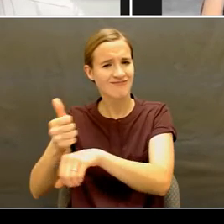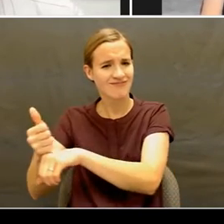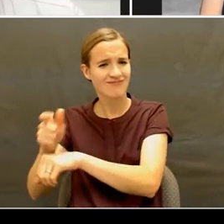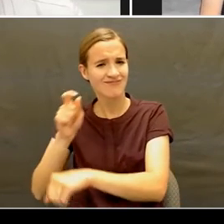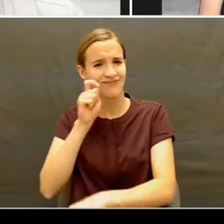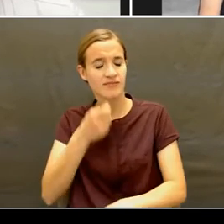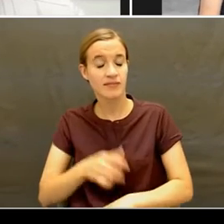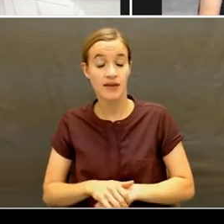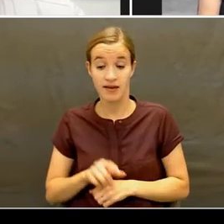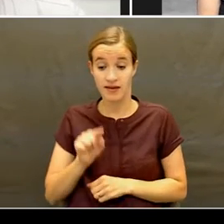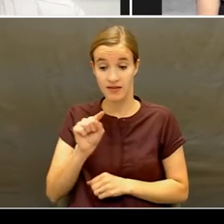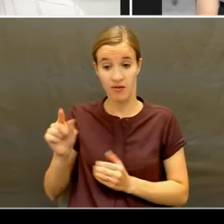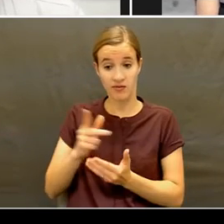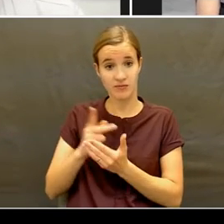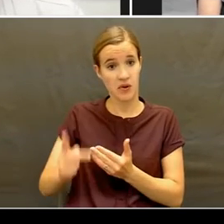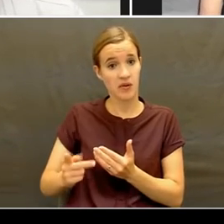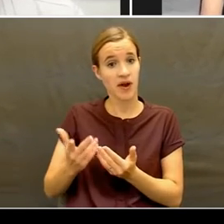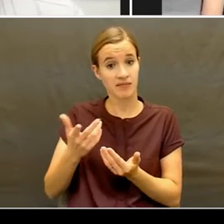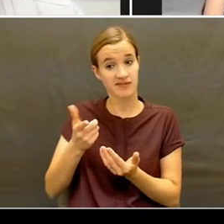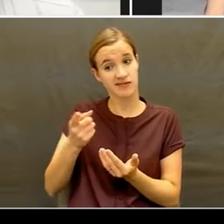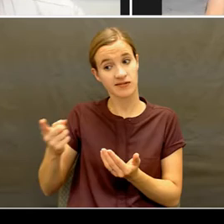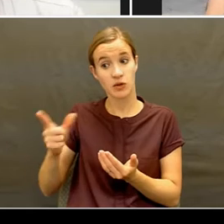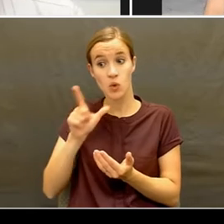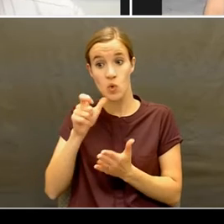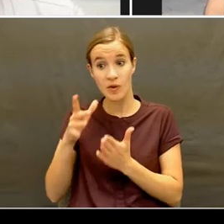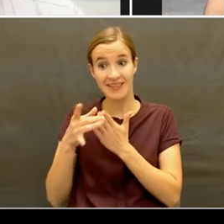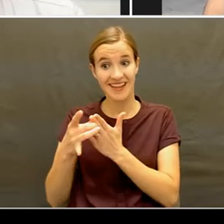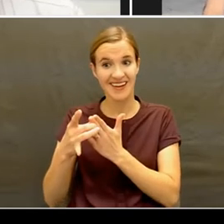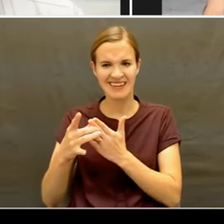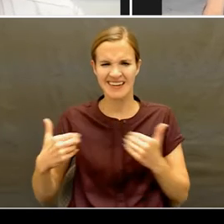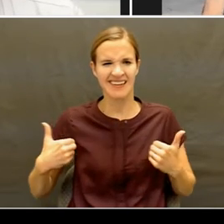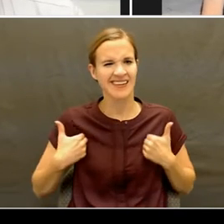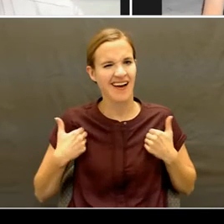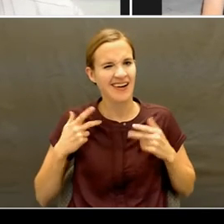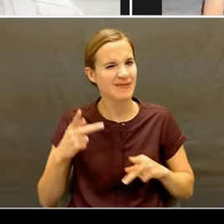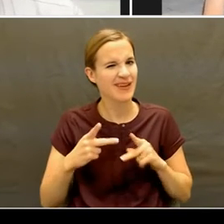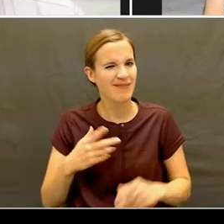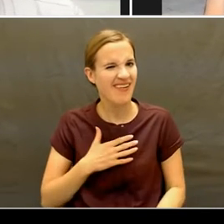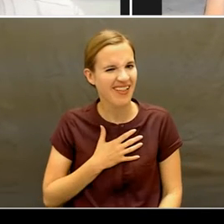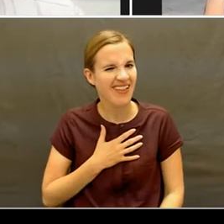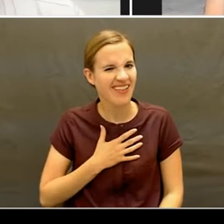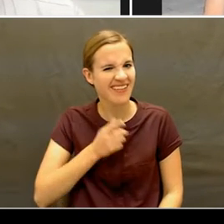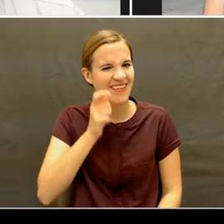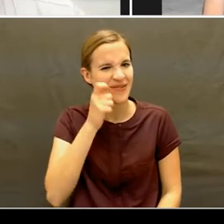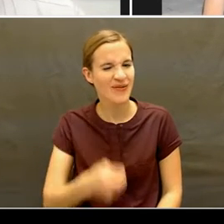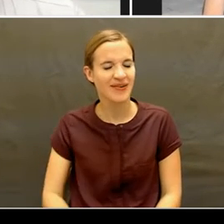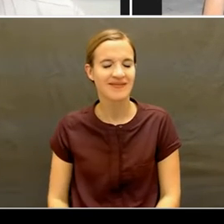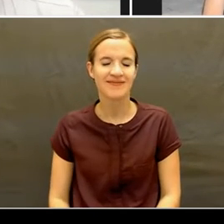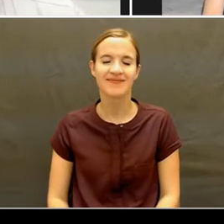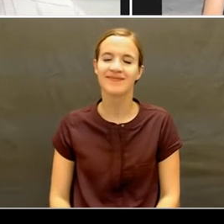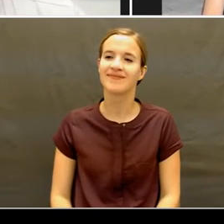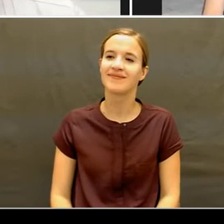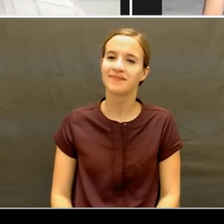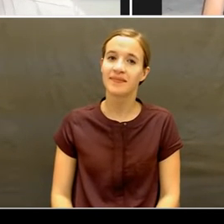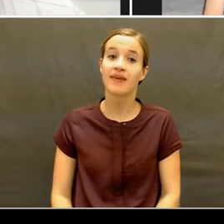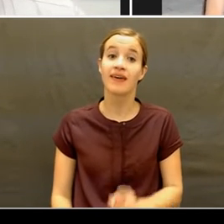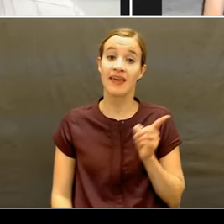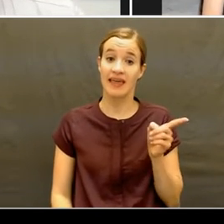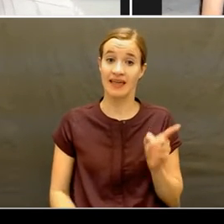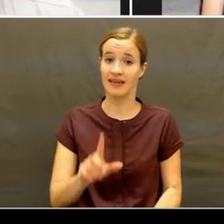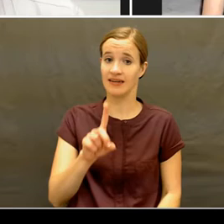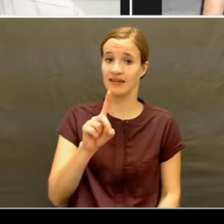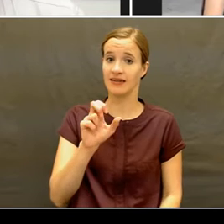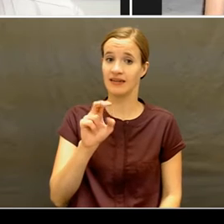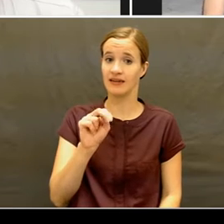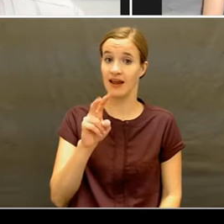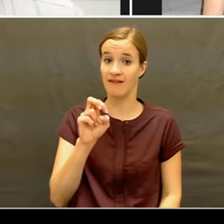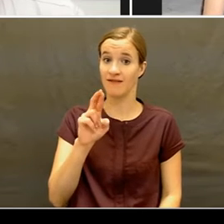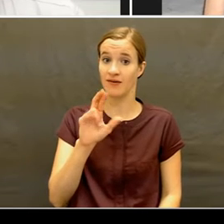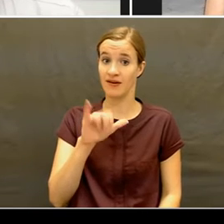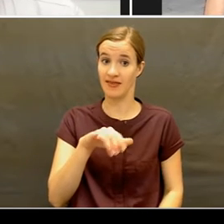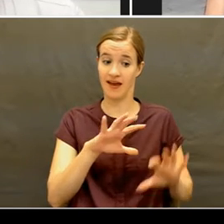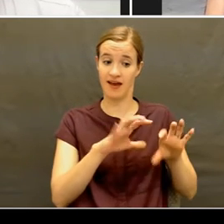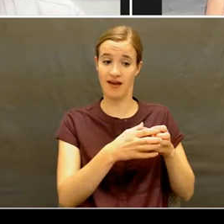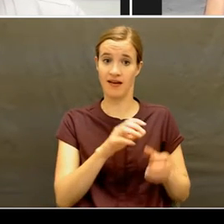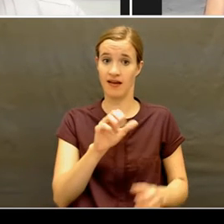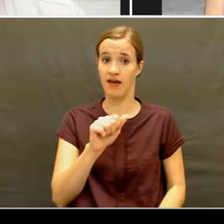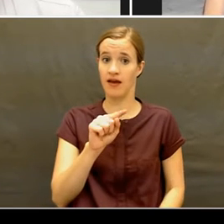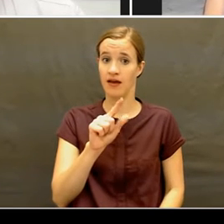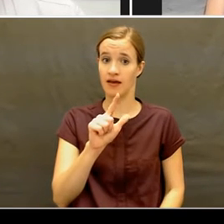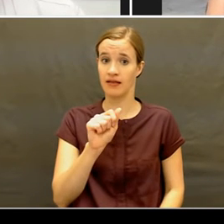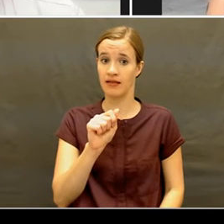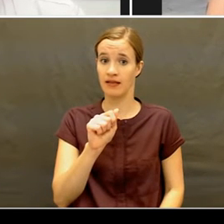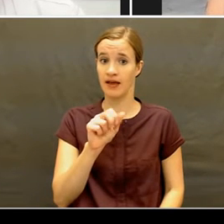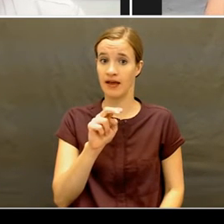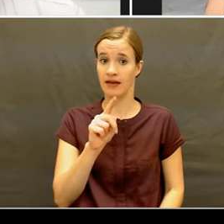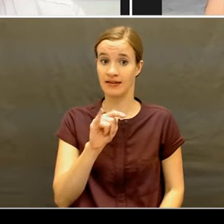young people. I love it they there's a program out of Atlantis community in Denver. Aniah Robinson,